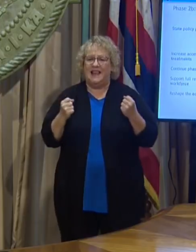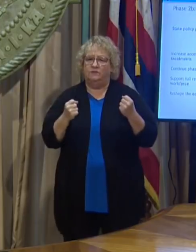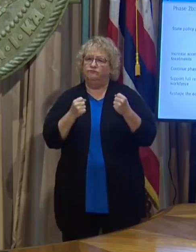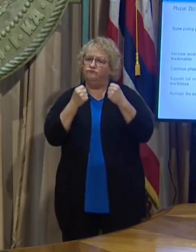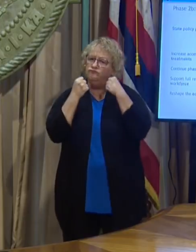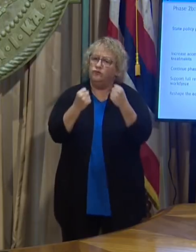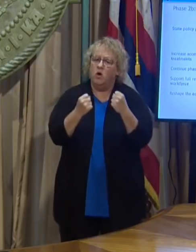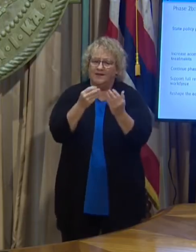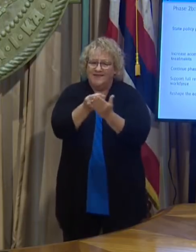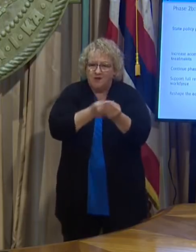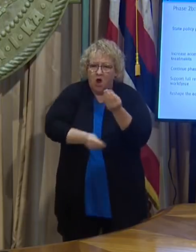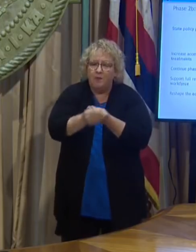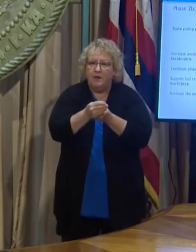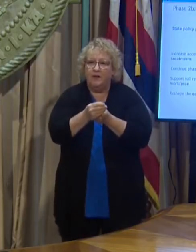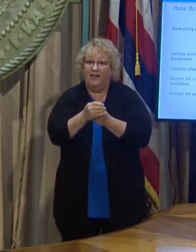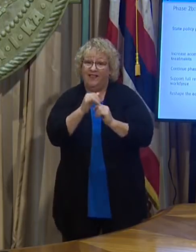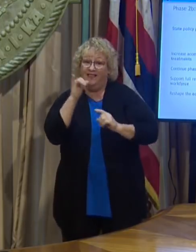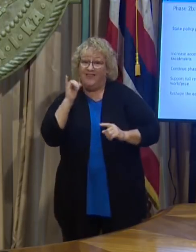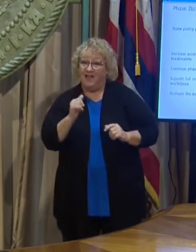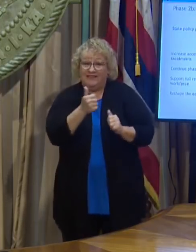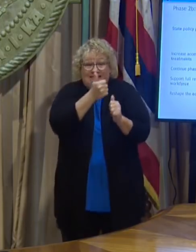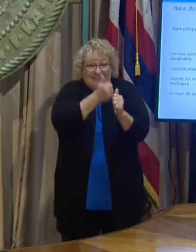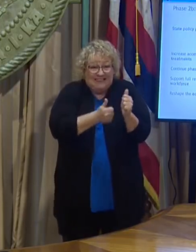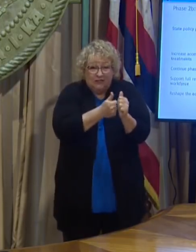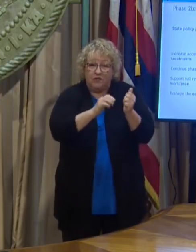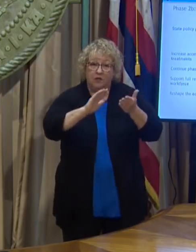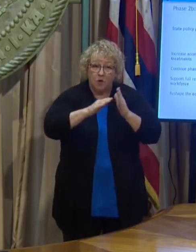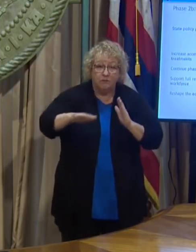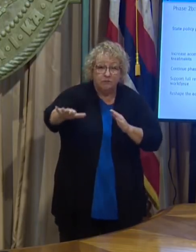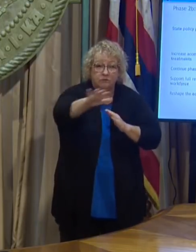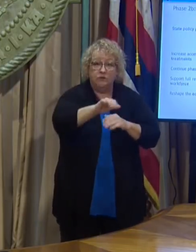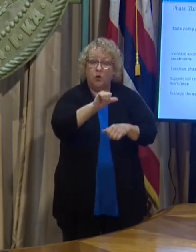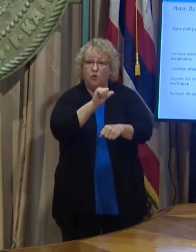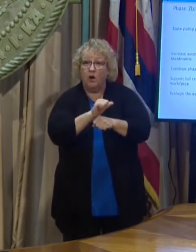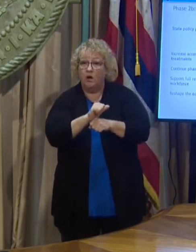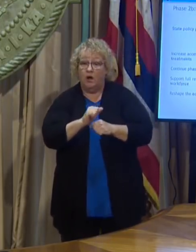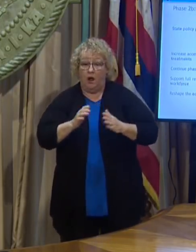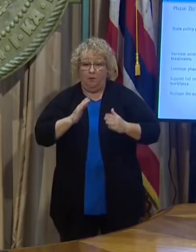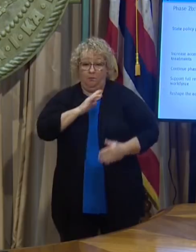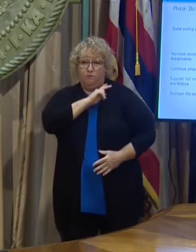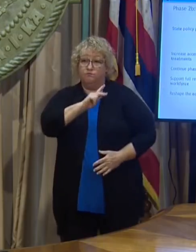THAT IS THE FUTURE OF HAWAII. THOSE DISCUSSIONS WE HOPE TO BE VERY ROBUST ACROSS OUR STATE IN